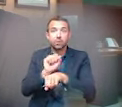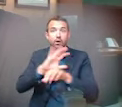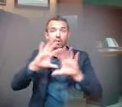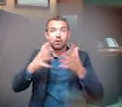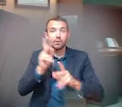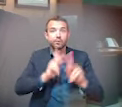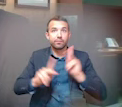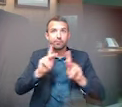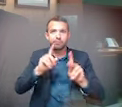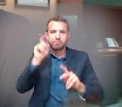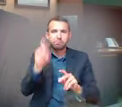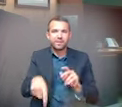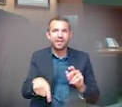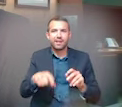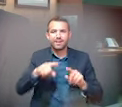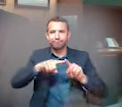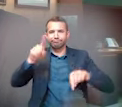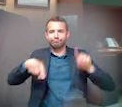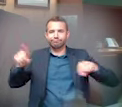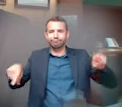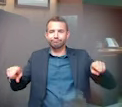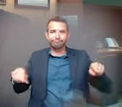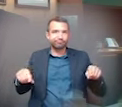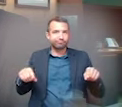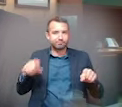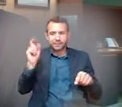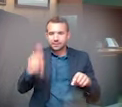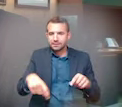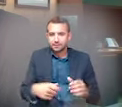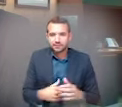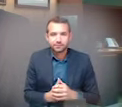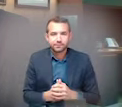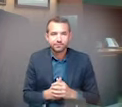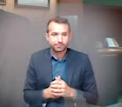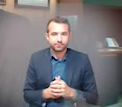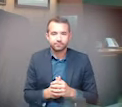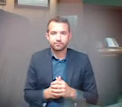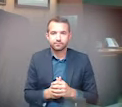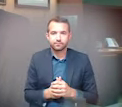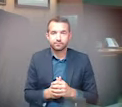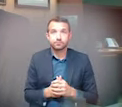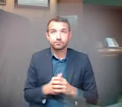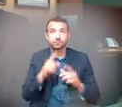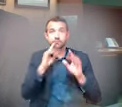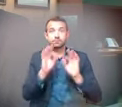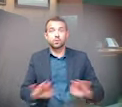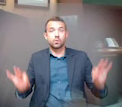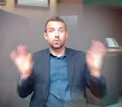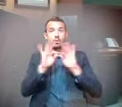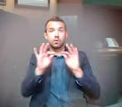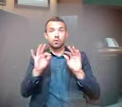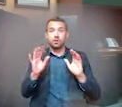And I would also just say that it is important, even if you're a small business, or